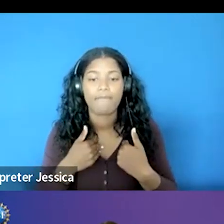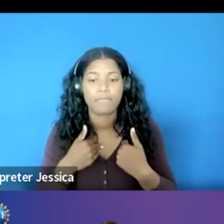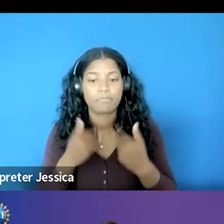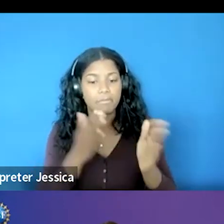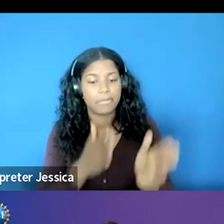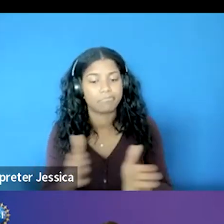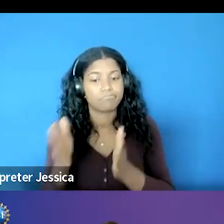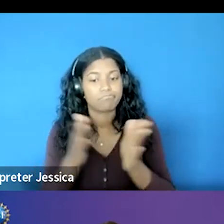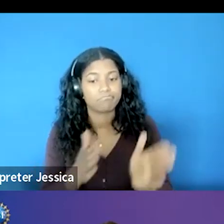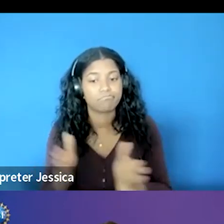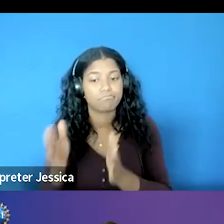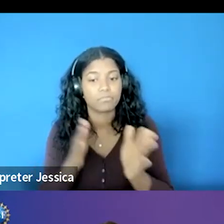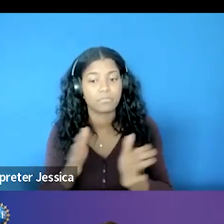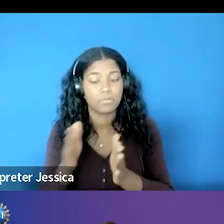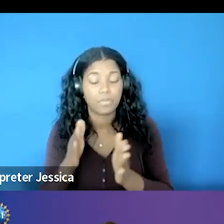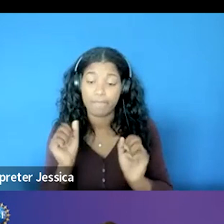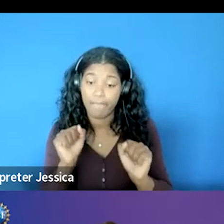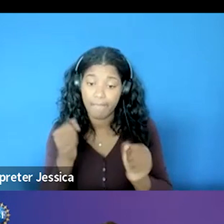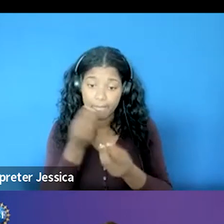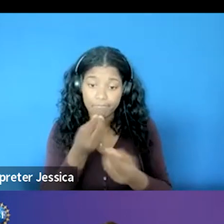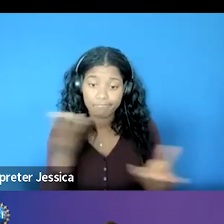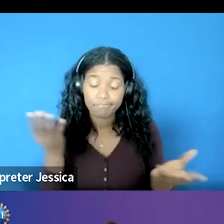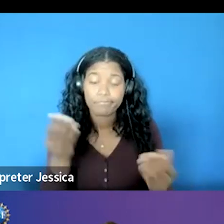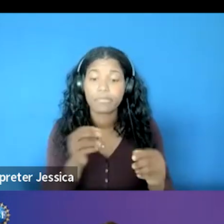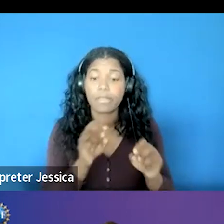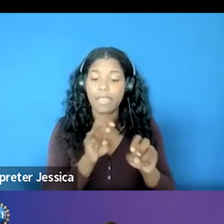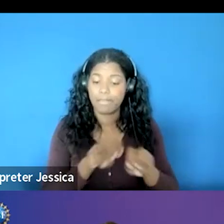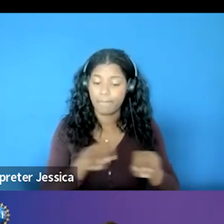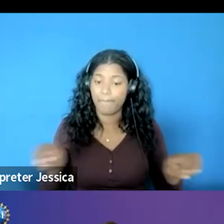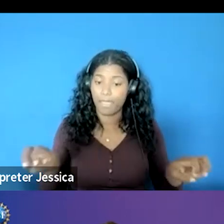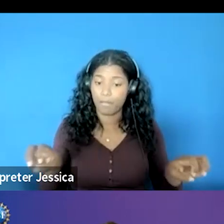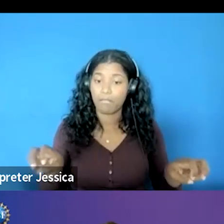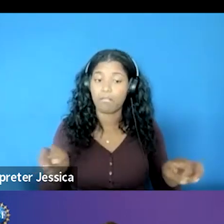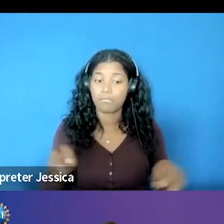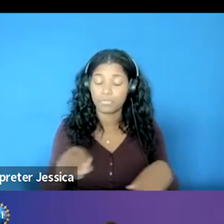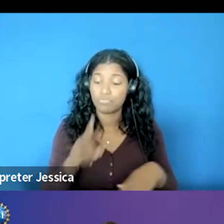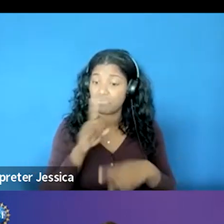I can tell you that if, there are panels held regularly throughout the year.